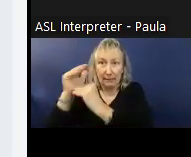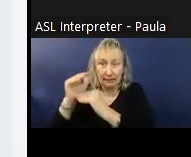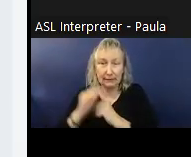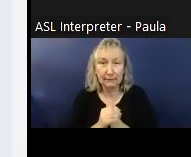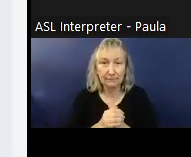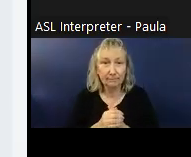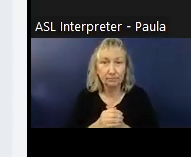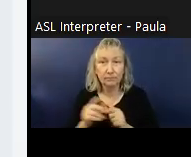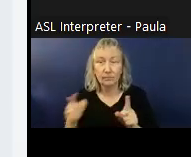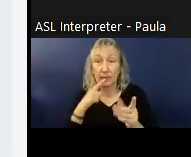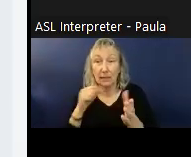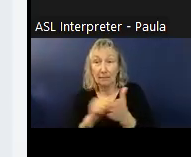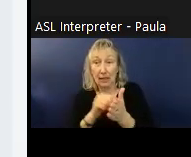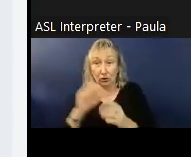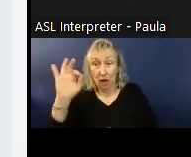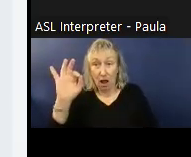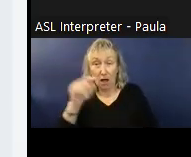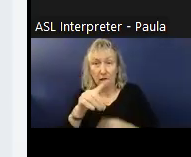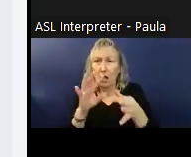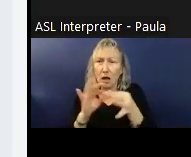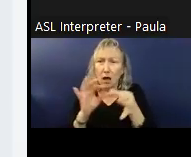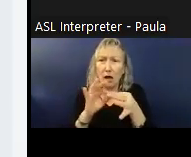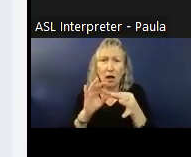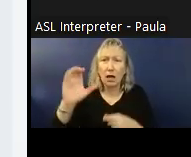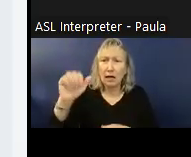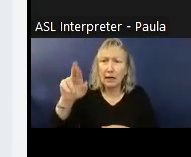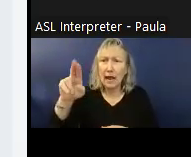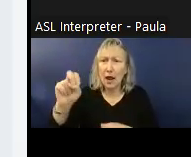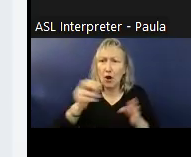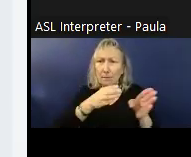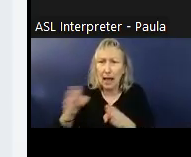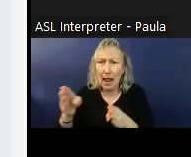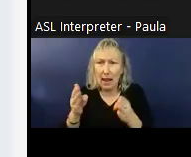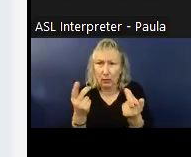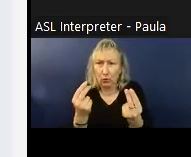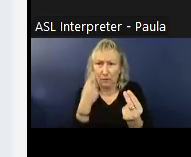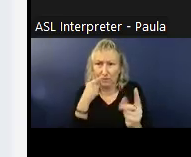Page 9 talks about care plan and I just want to point out that the language in